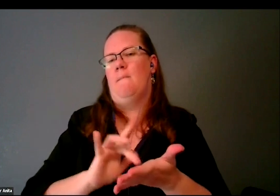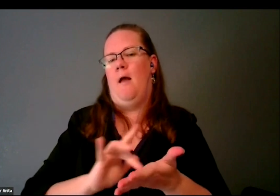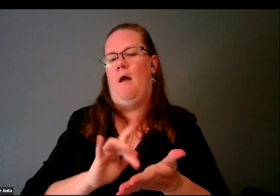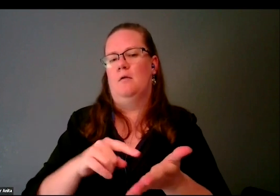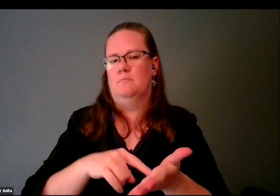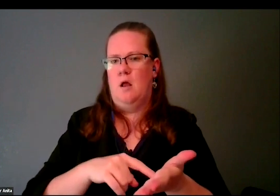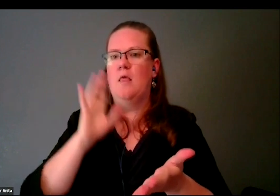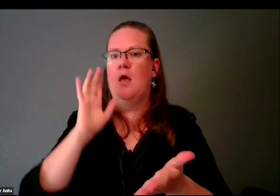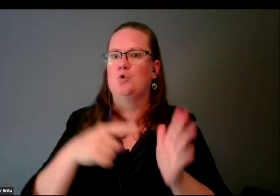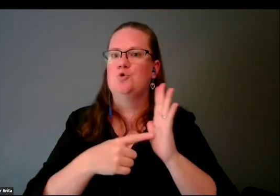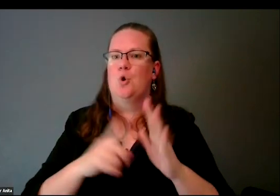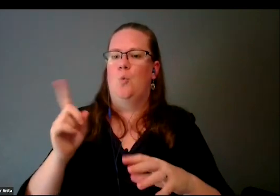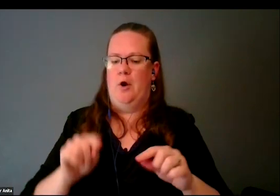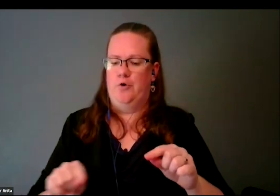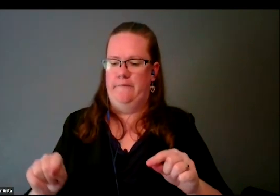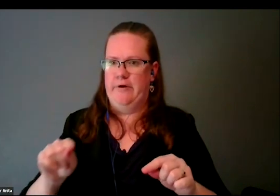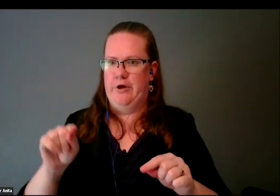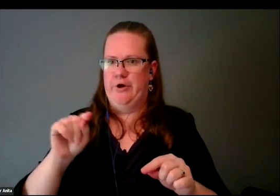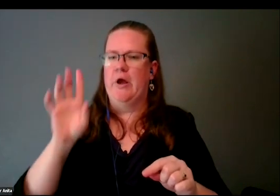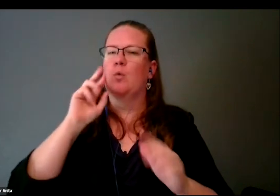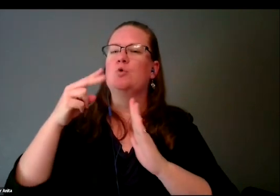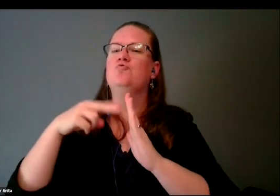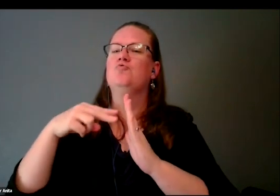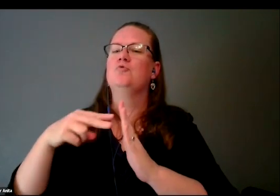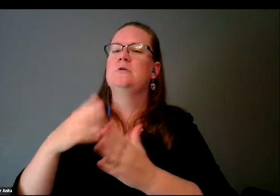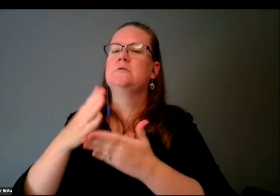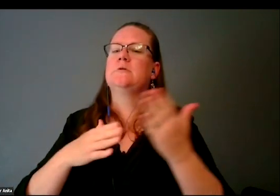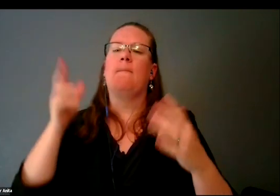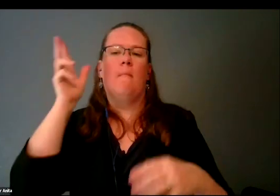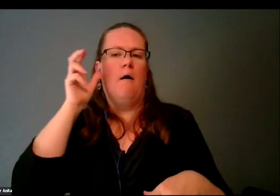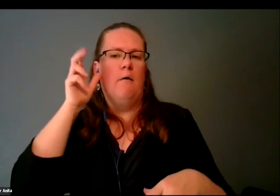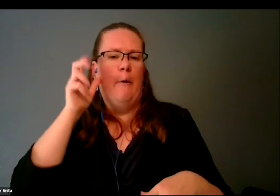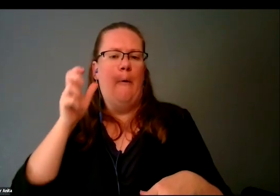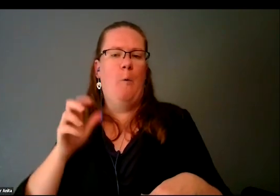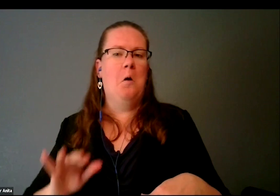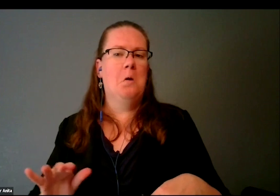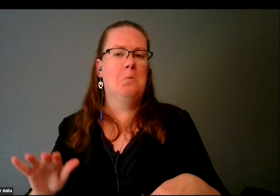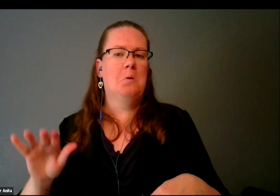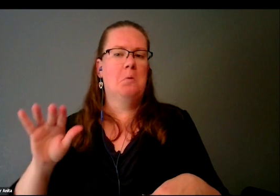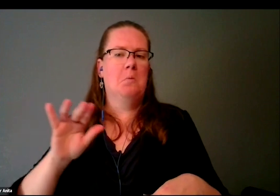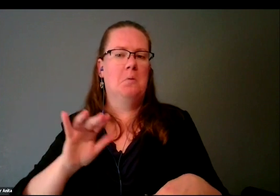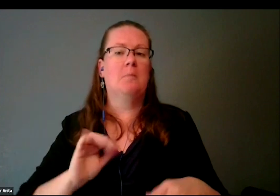around the graphics and it would read some audio annotations to you as you explore the graphic.